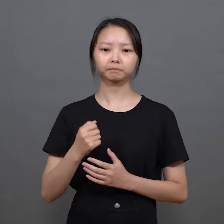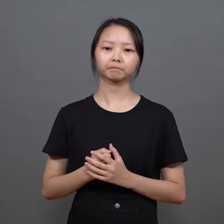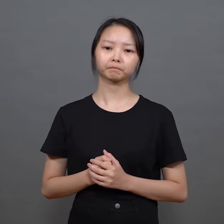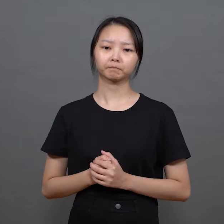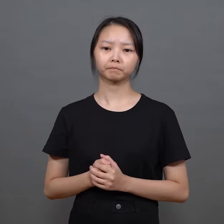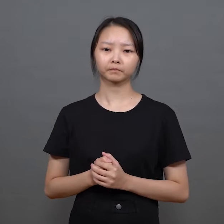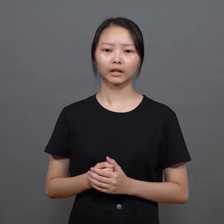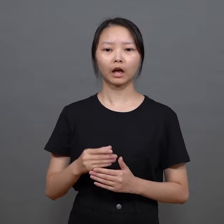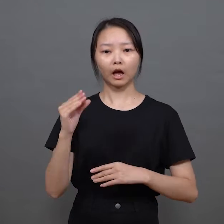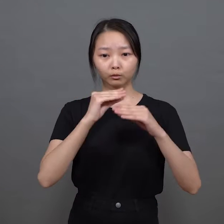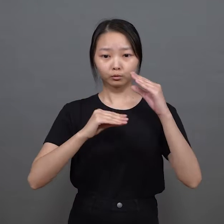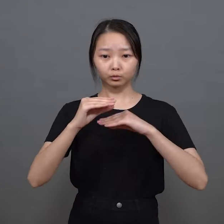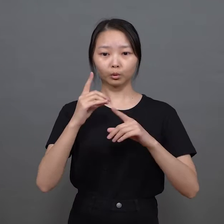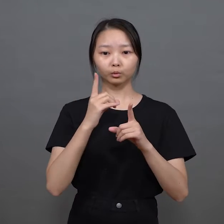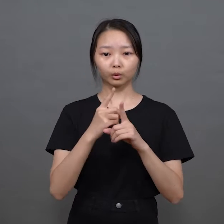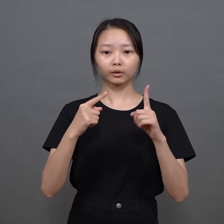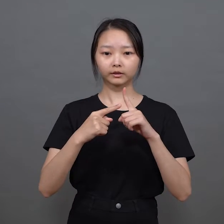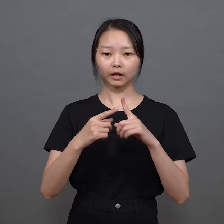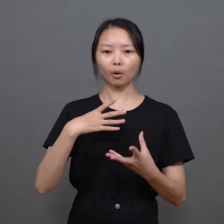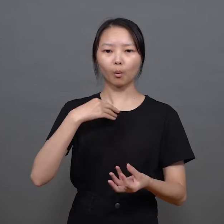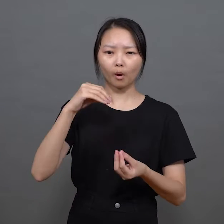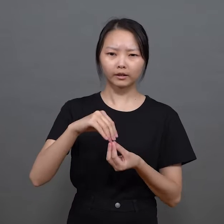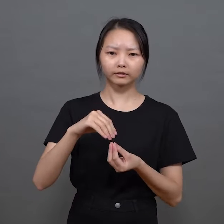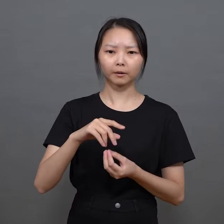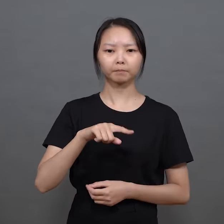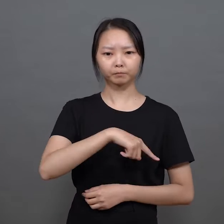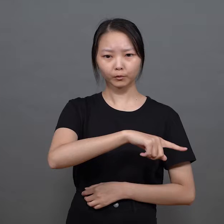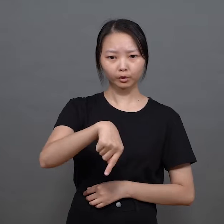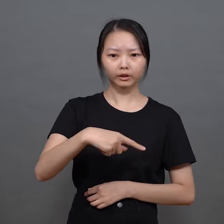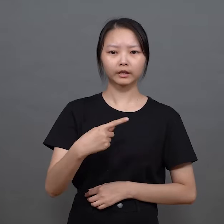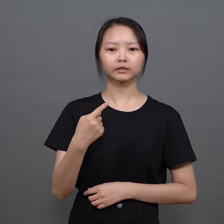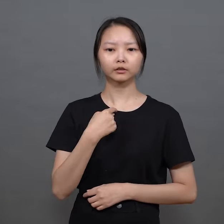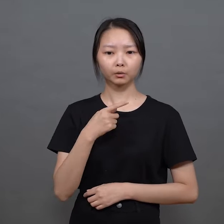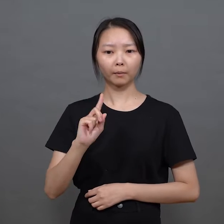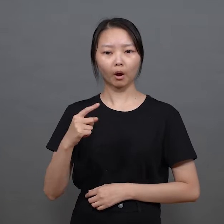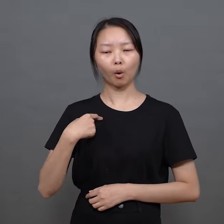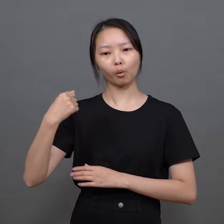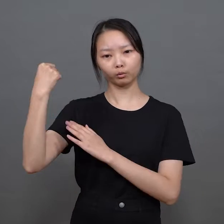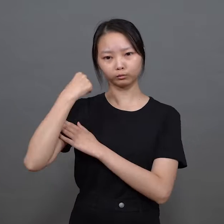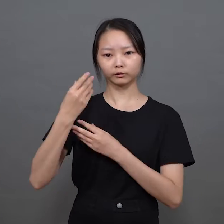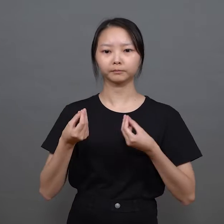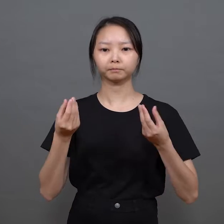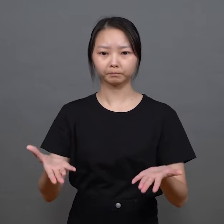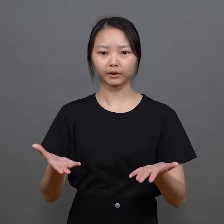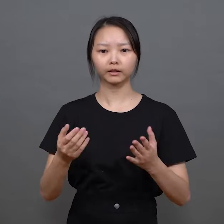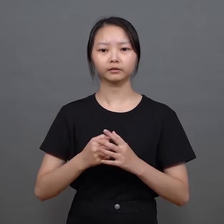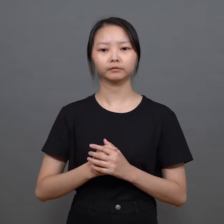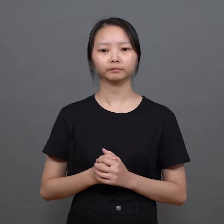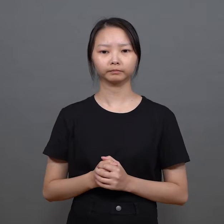So, I think the architecture of, let’s say, humanism That I have to work towards